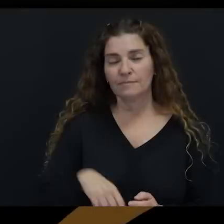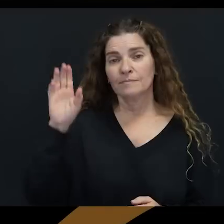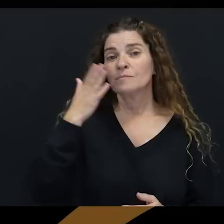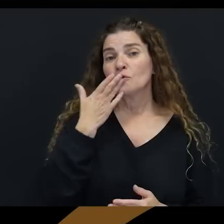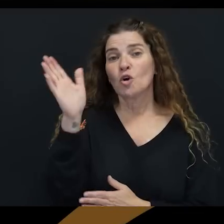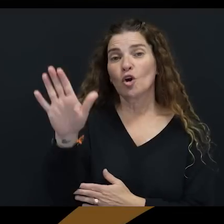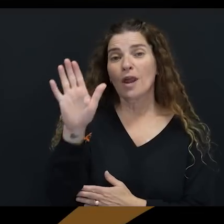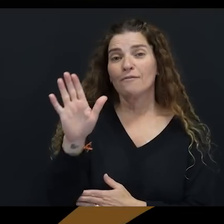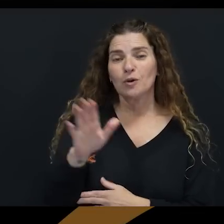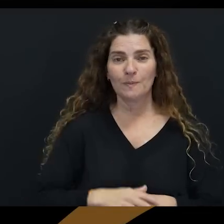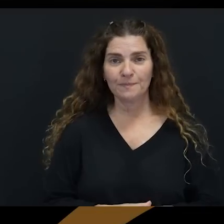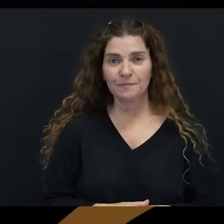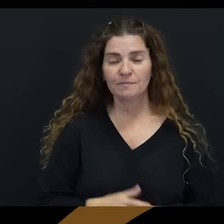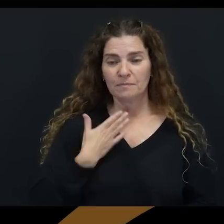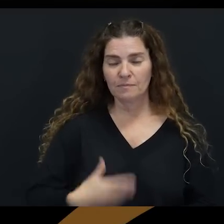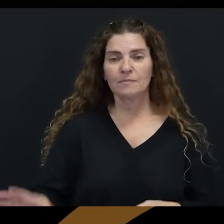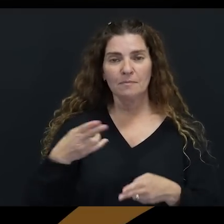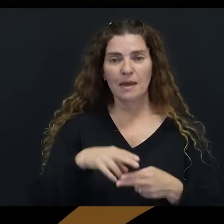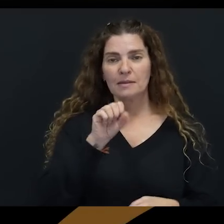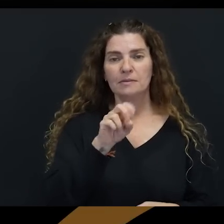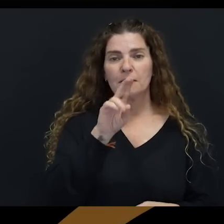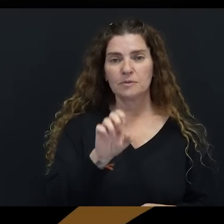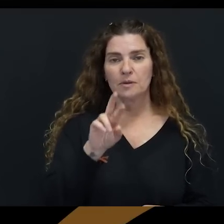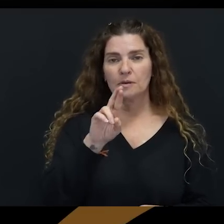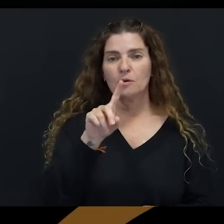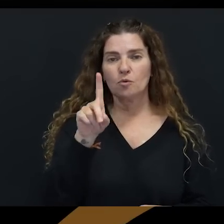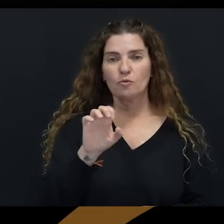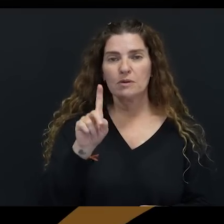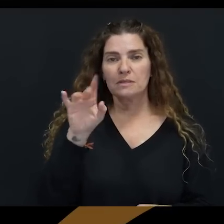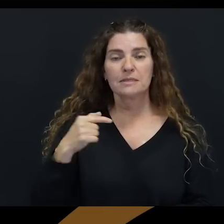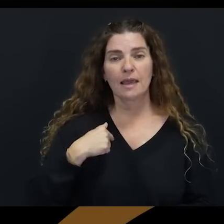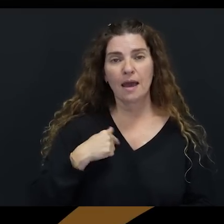Good afternoon, everyone. I'm Sue Ruzenski and I'm the CEO at Helen Keller Services